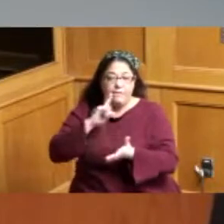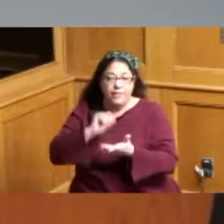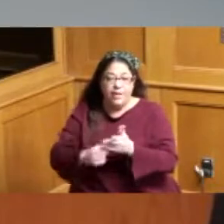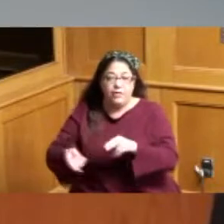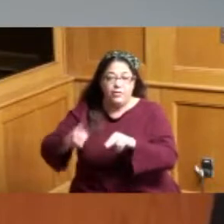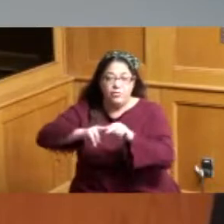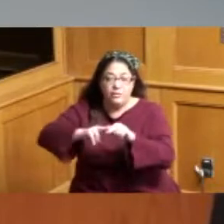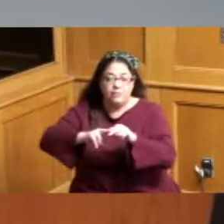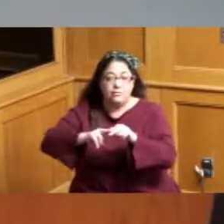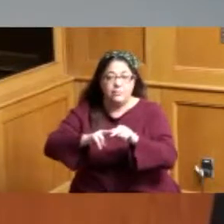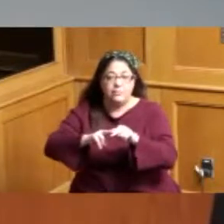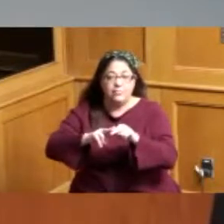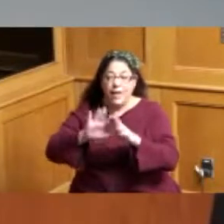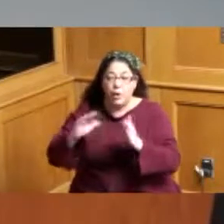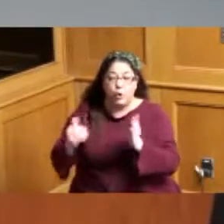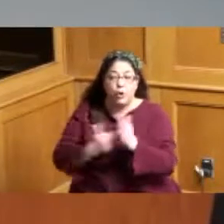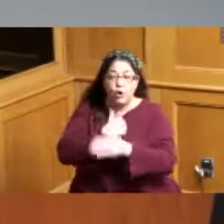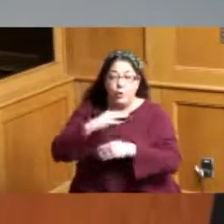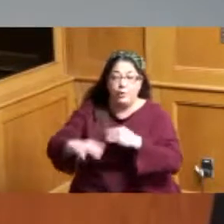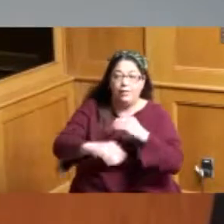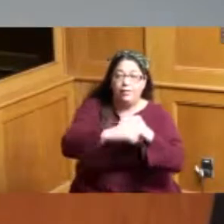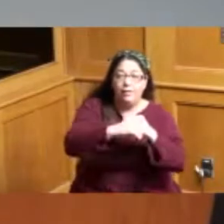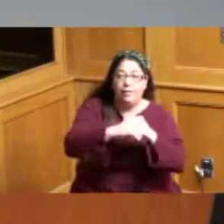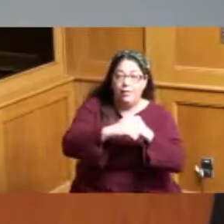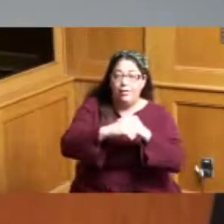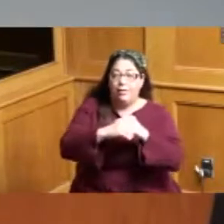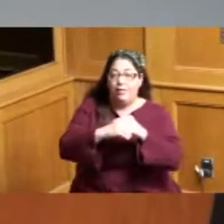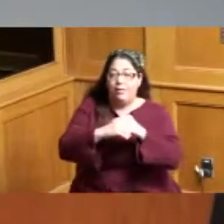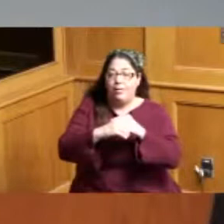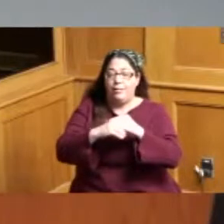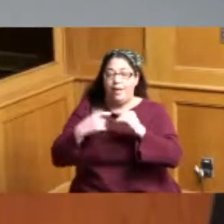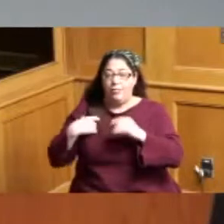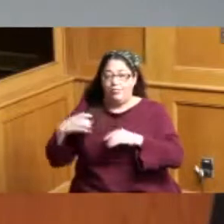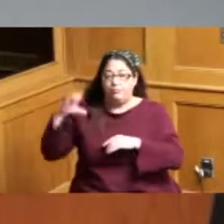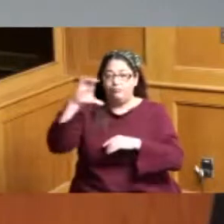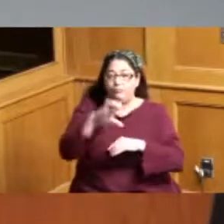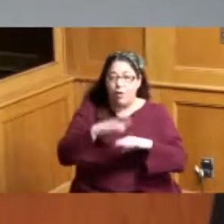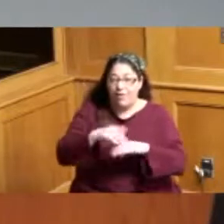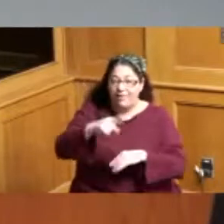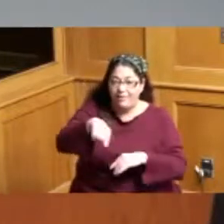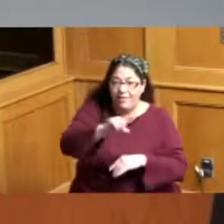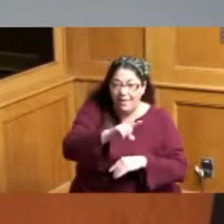this will be something new that we are levying on these folks if we move forward with this and